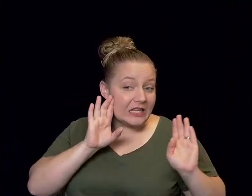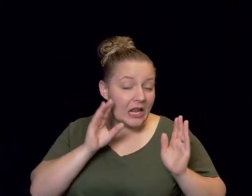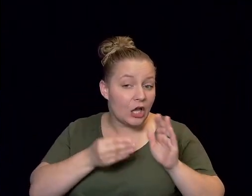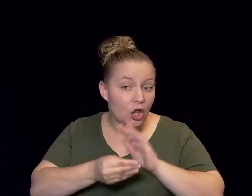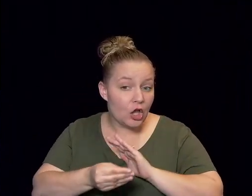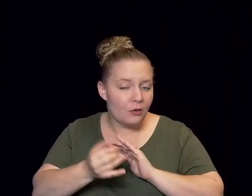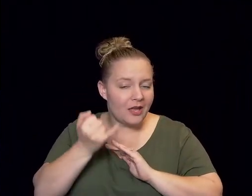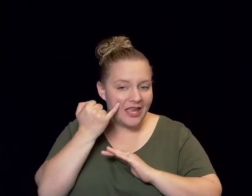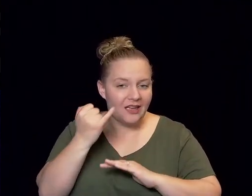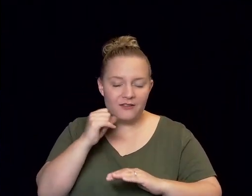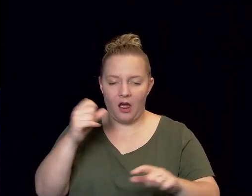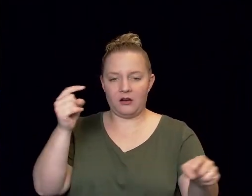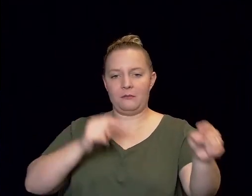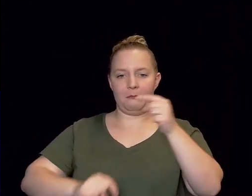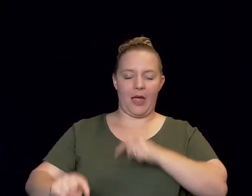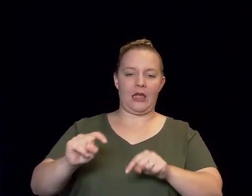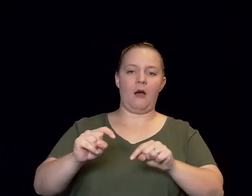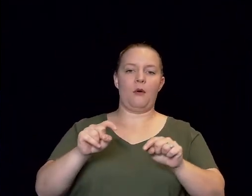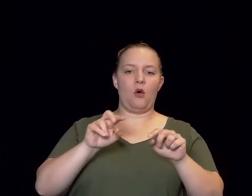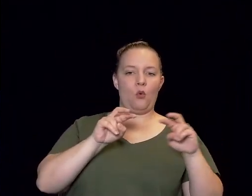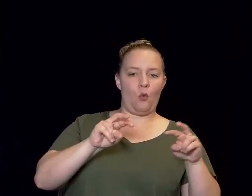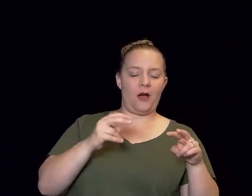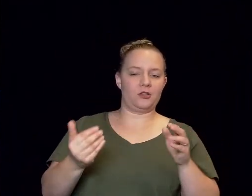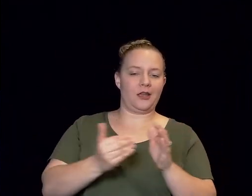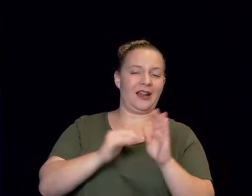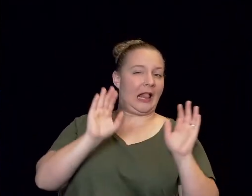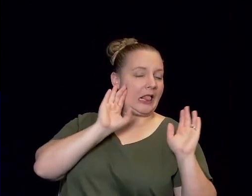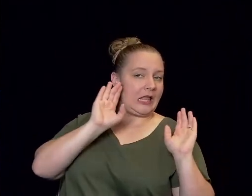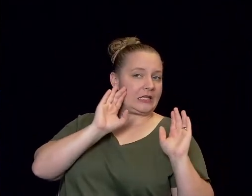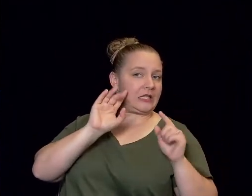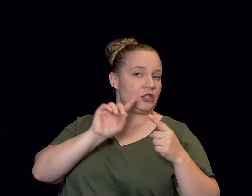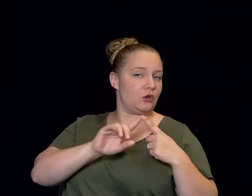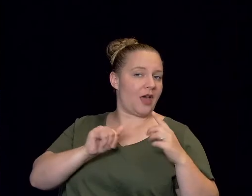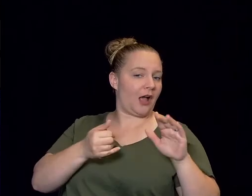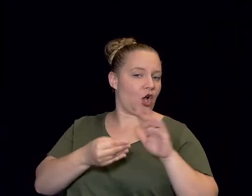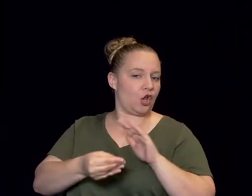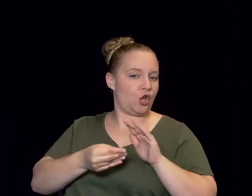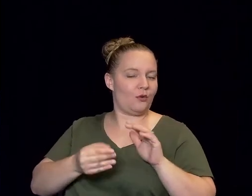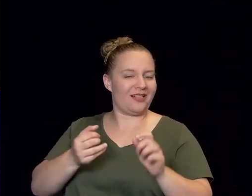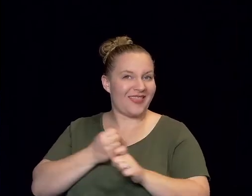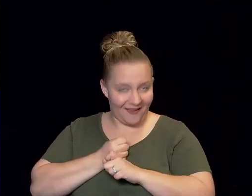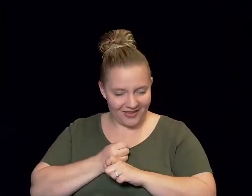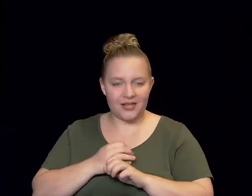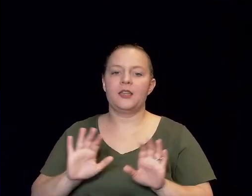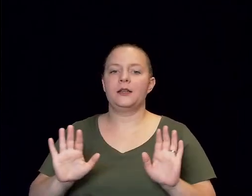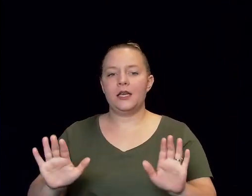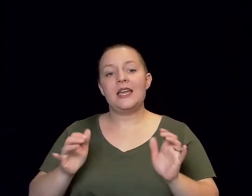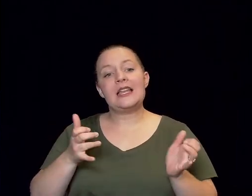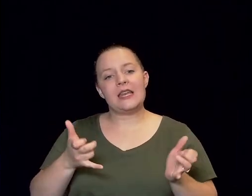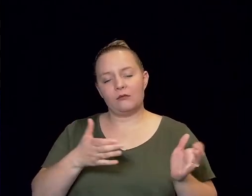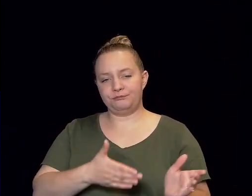ahead and go back, rewatch, listen to that listening clue. Love them. Okay now, the next one. Notice, that